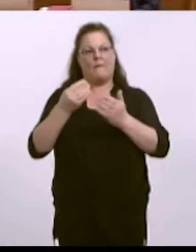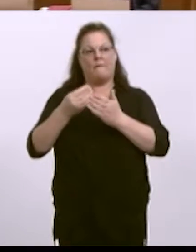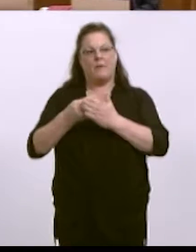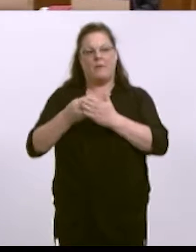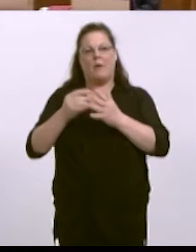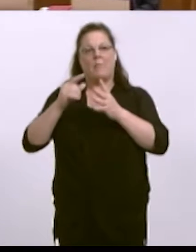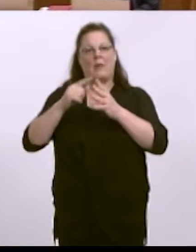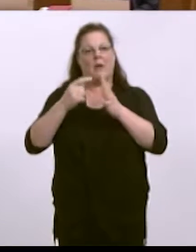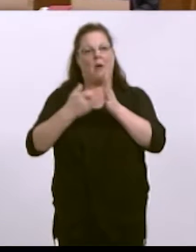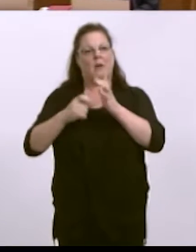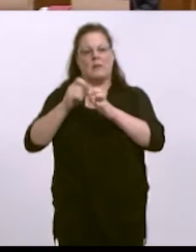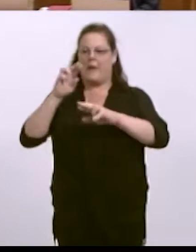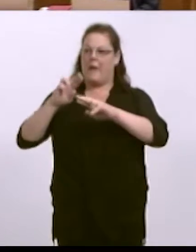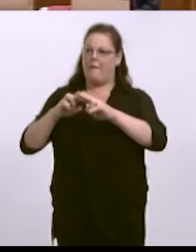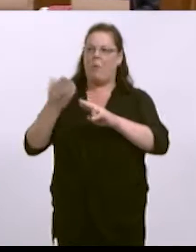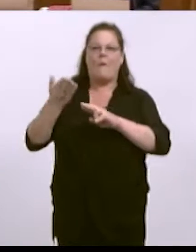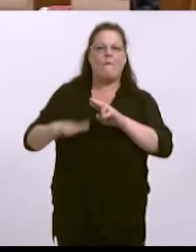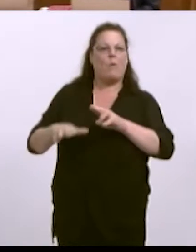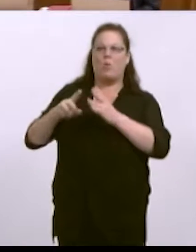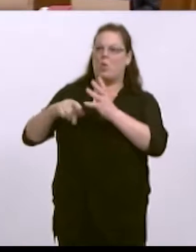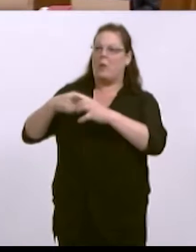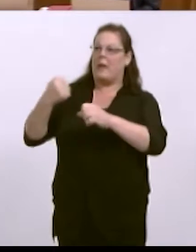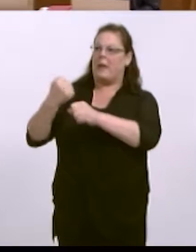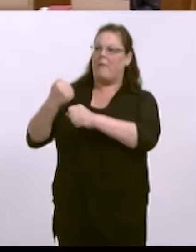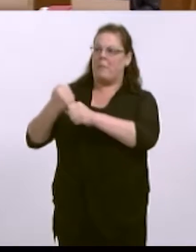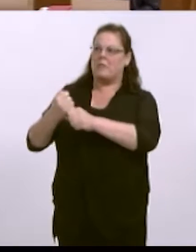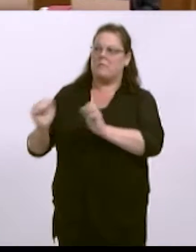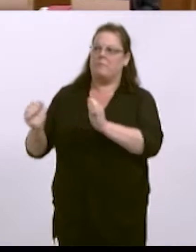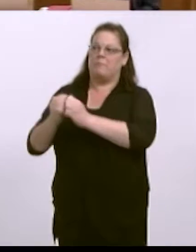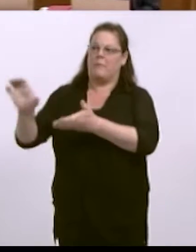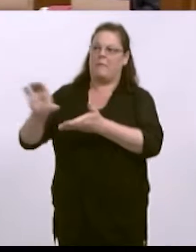that we expect the UK Government to guarantee. Jenny Rathbone: Given that even Alun Cairns